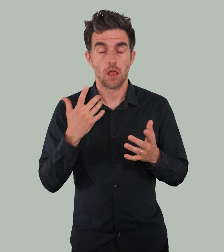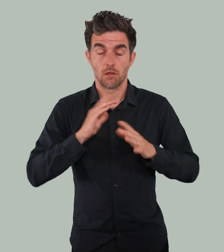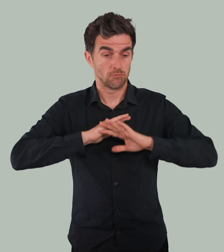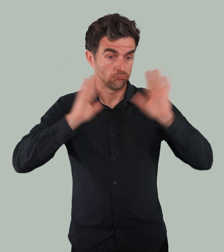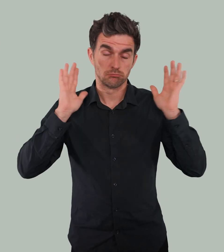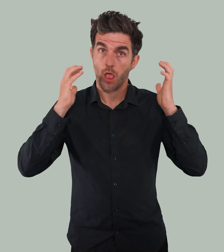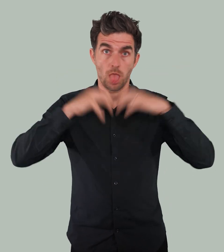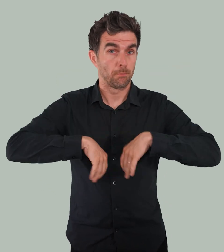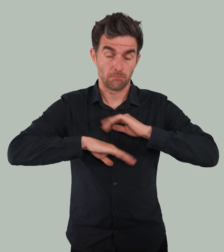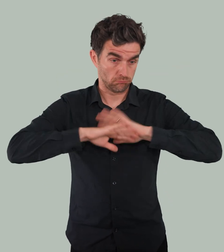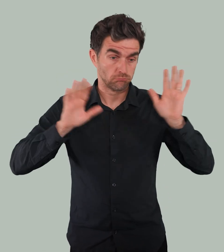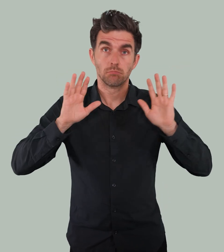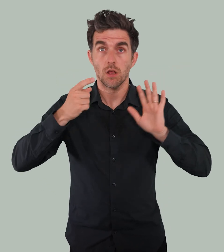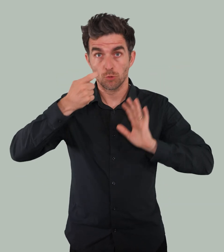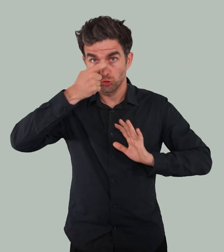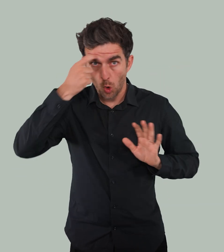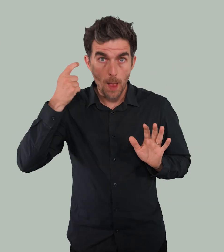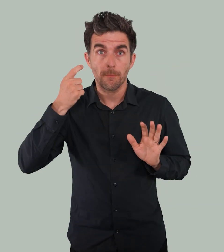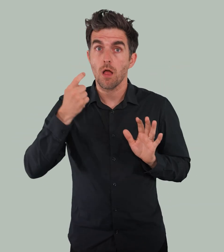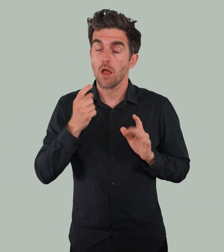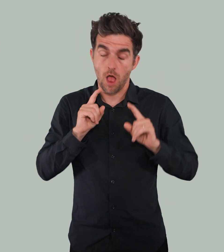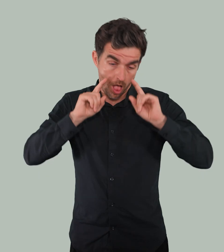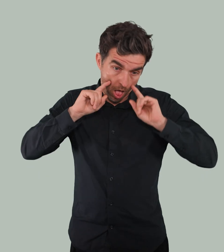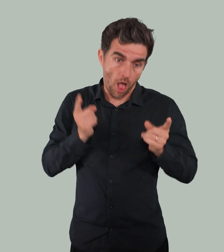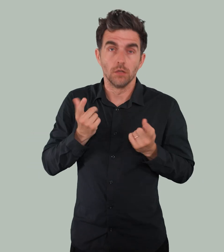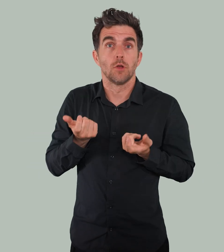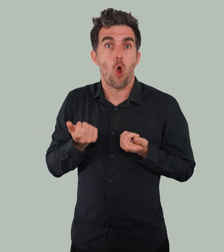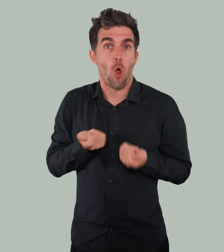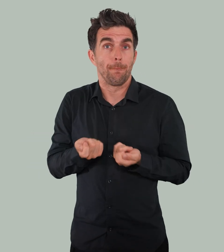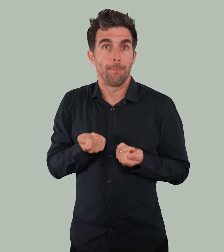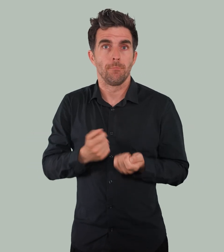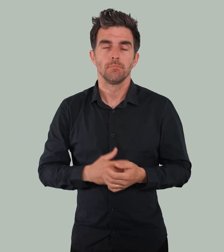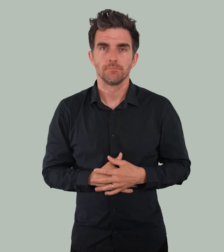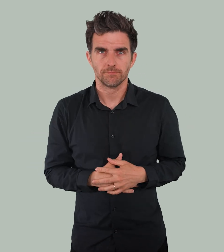at breaking point, trauma, or being unable to cope.